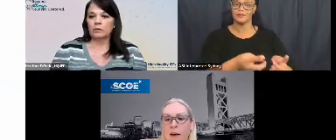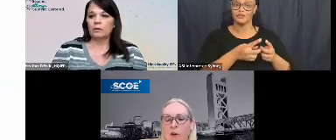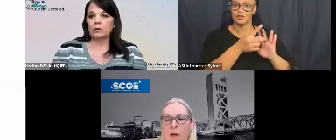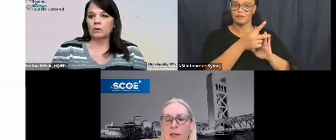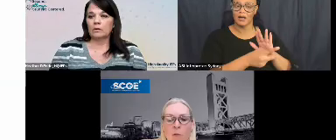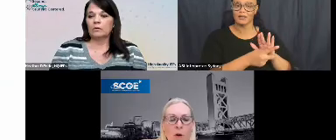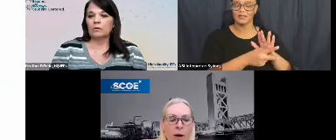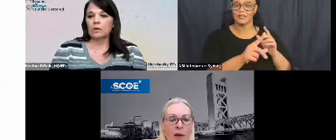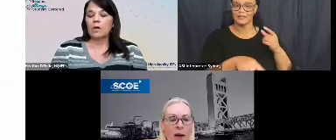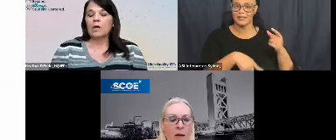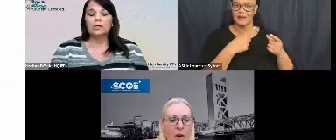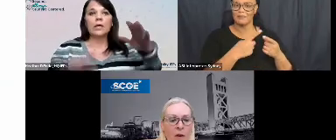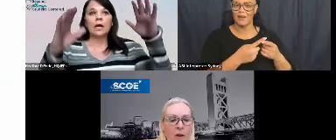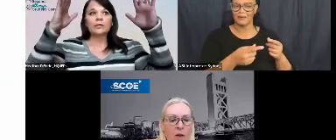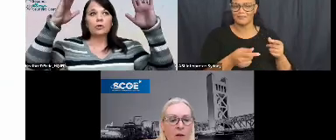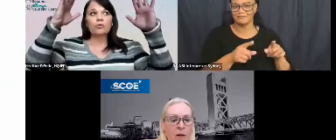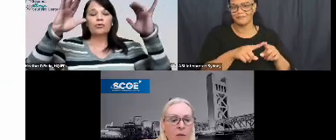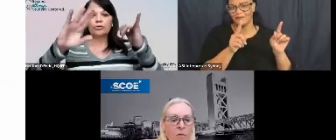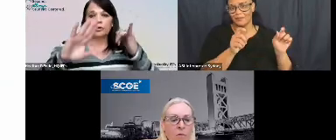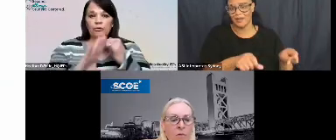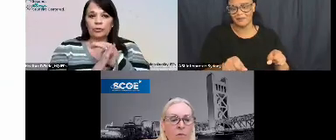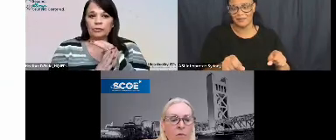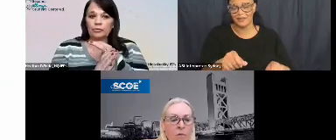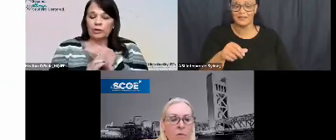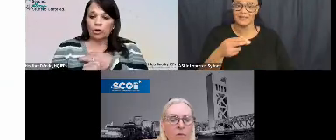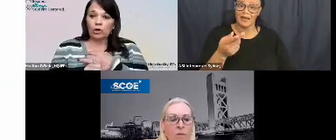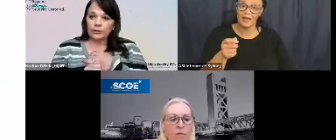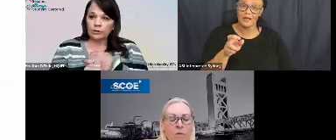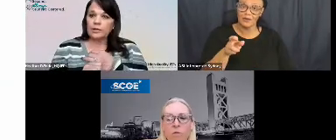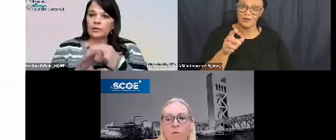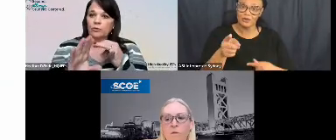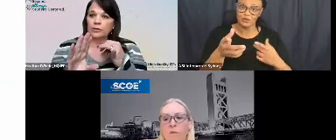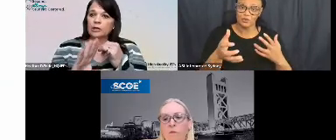there are. Heather, do you want to say any more about that? Yeah. So the the the earlier slides